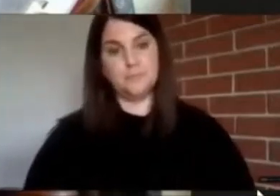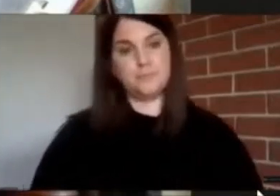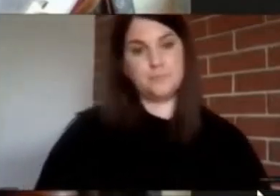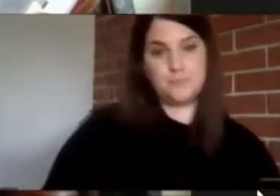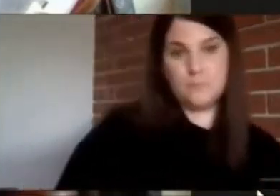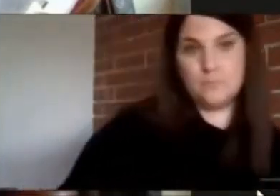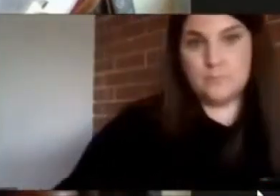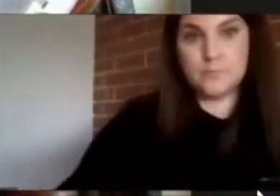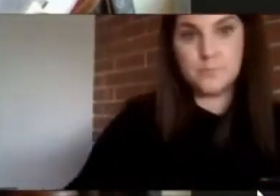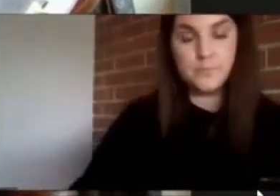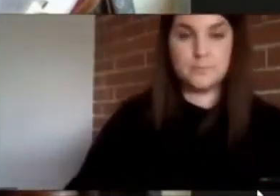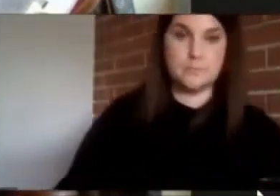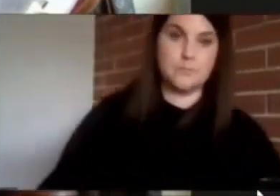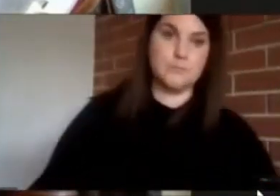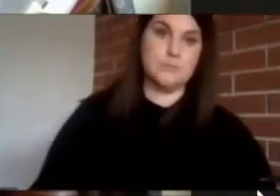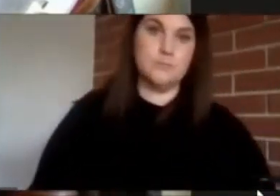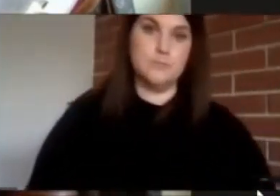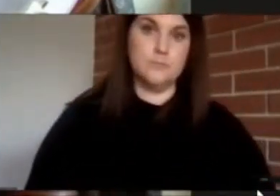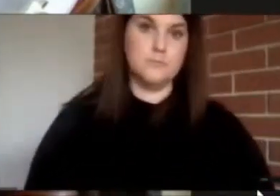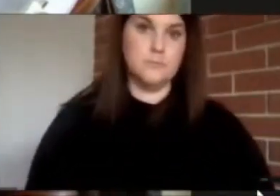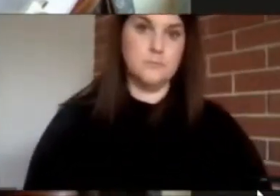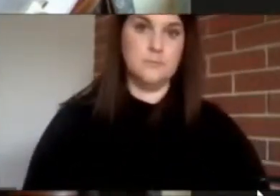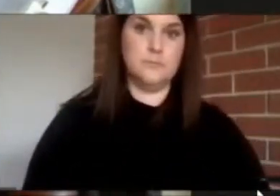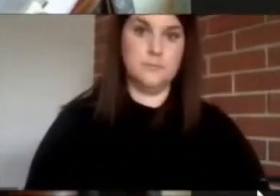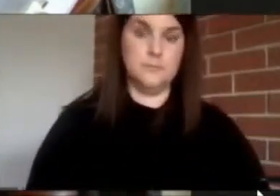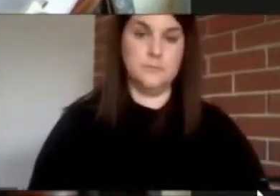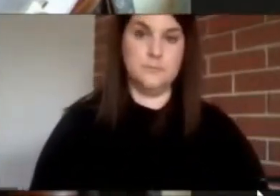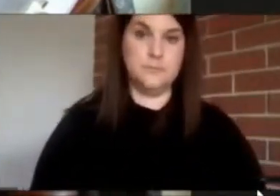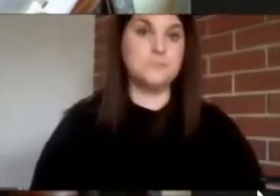Thank you.